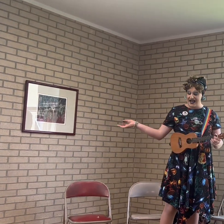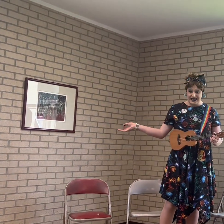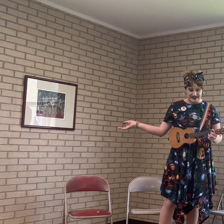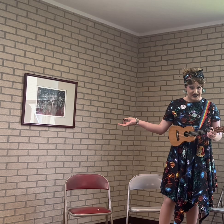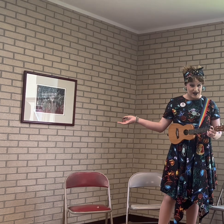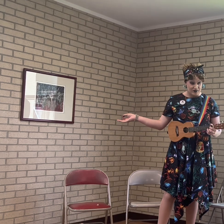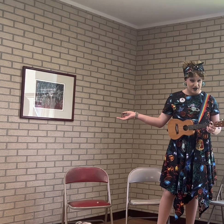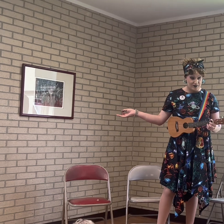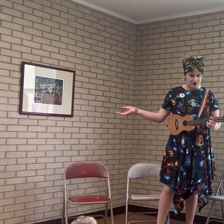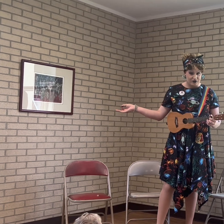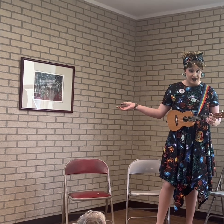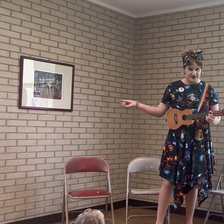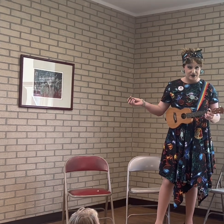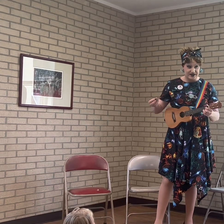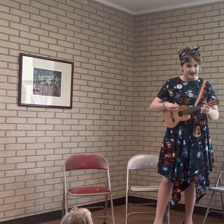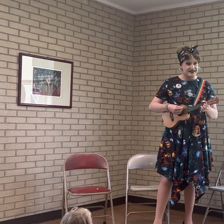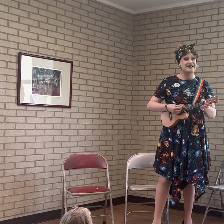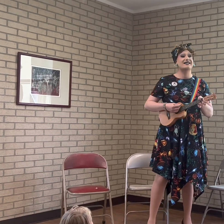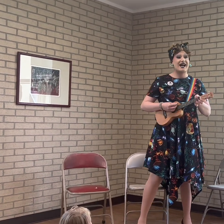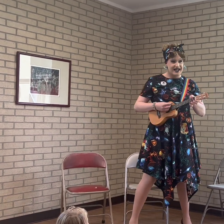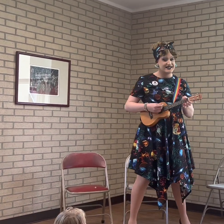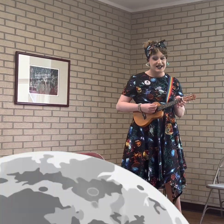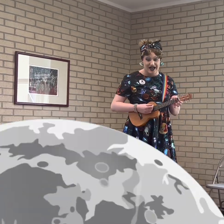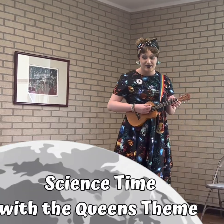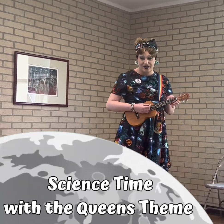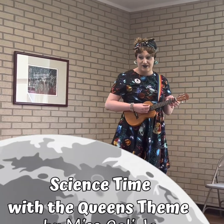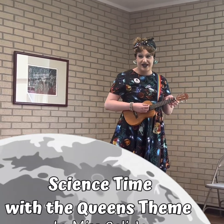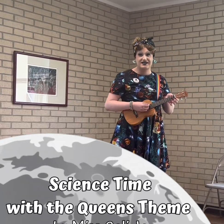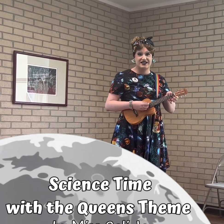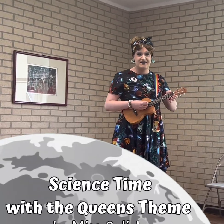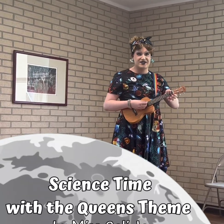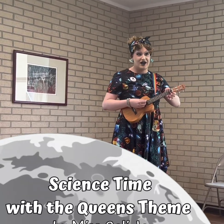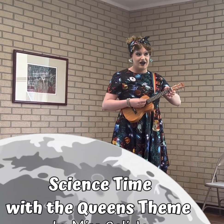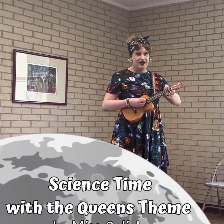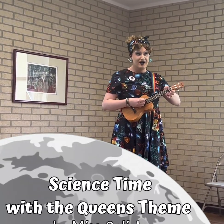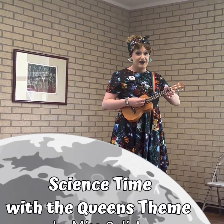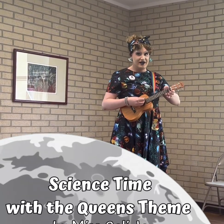a Science Time with the Queens program so this is the Science Time with the Queens theme song.